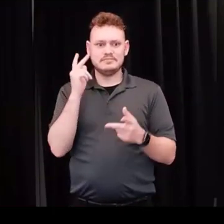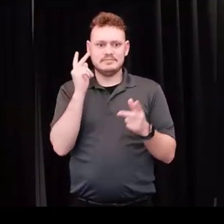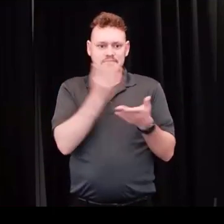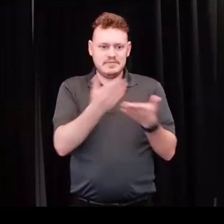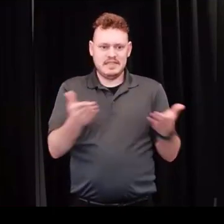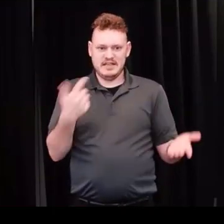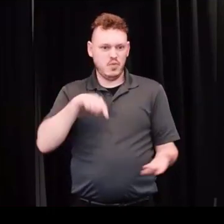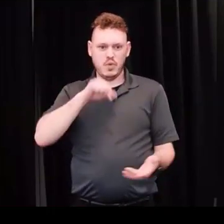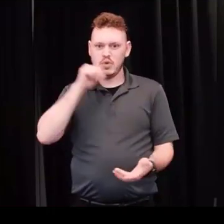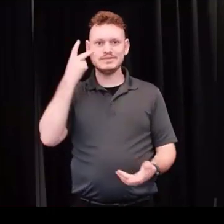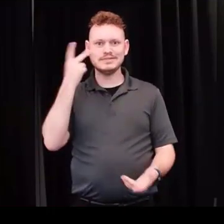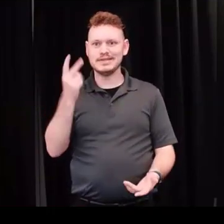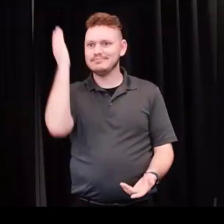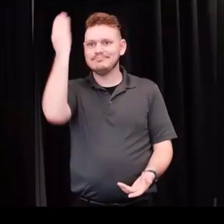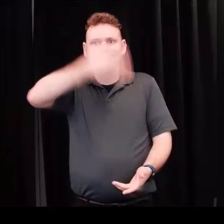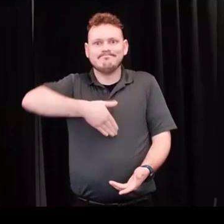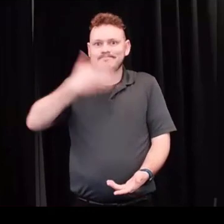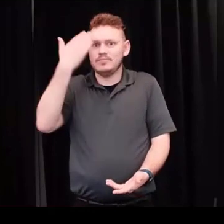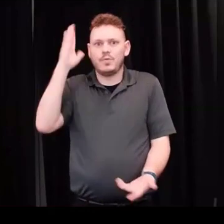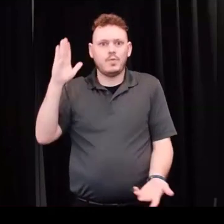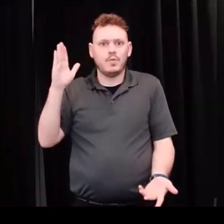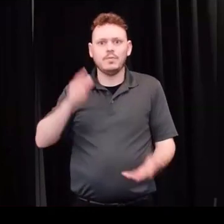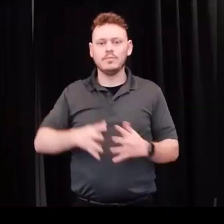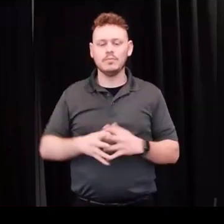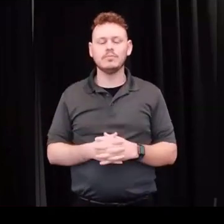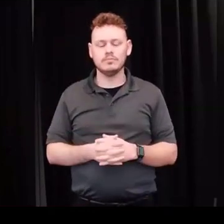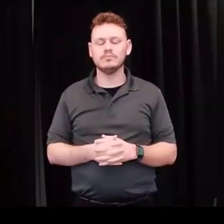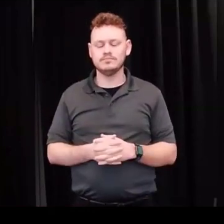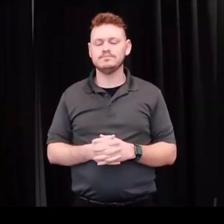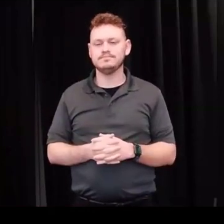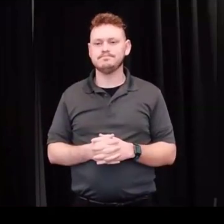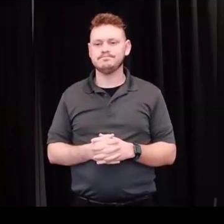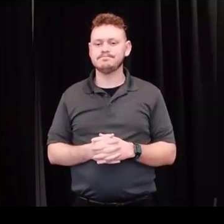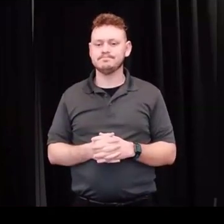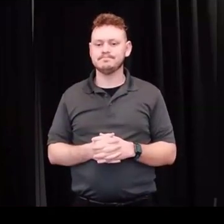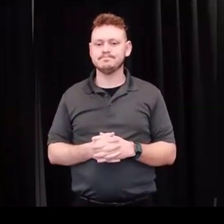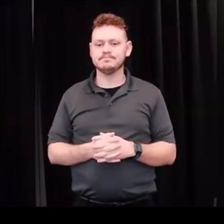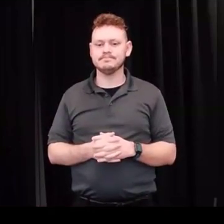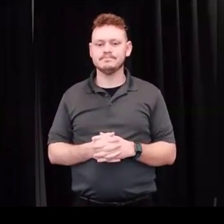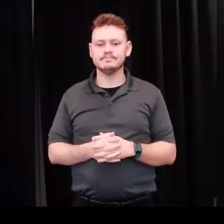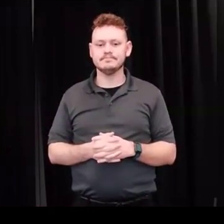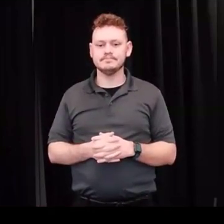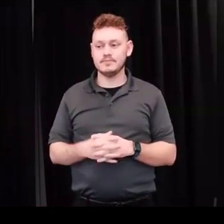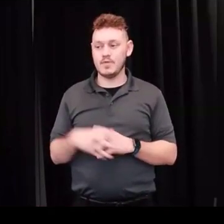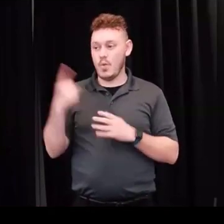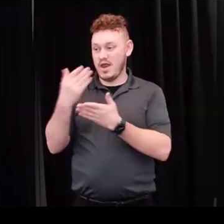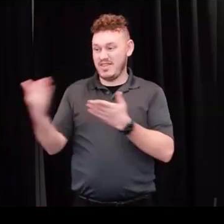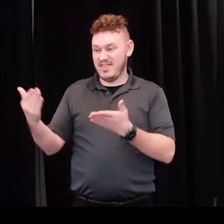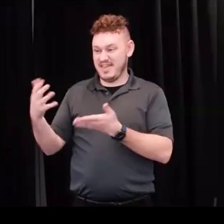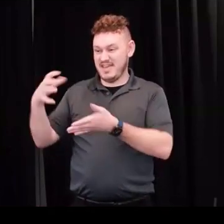and that we don't know. So, again, you know ,if you take one thing away, it's always go back and